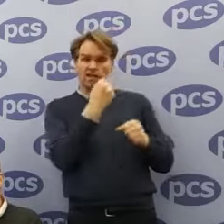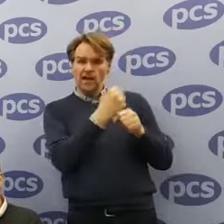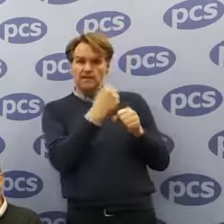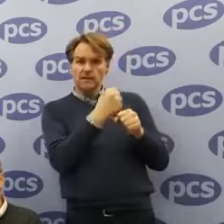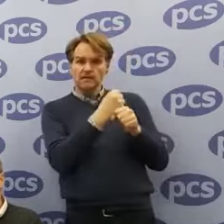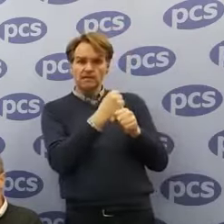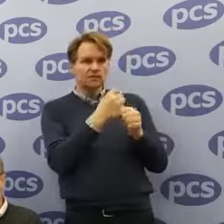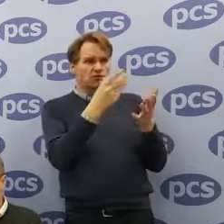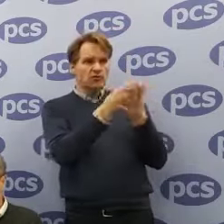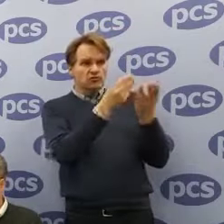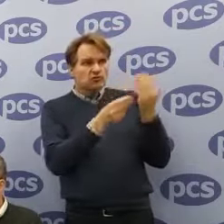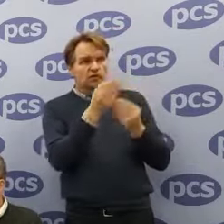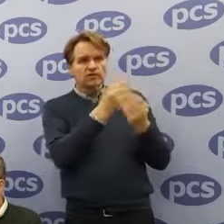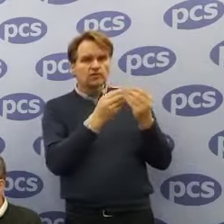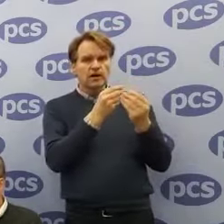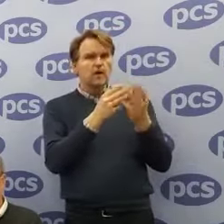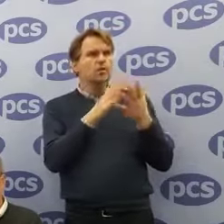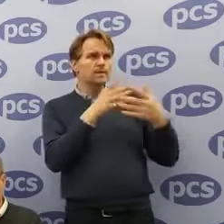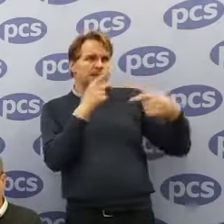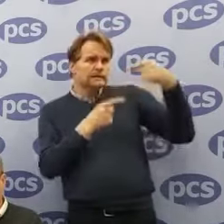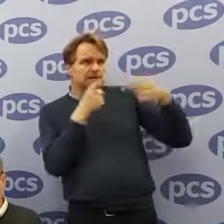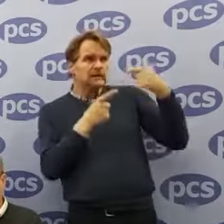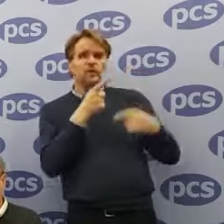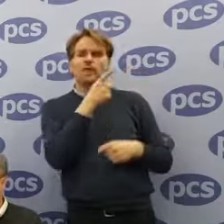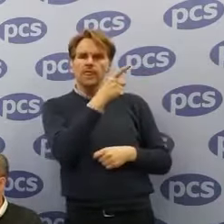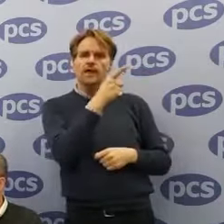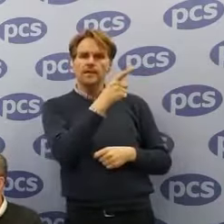with the government it must follow you need the biggest ballot and the biggest